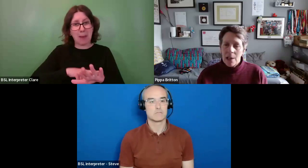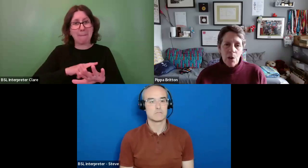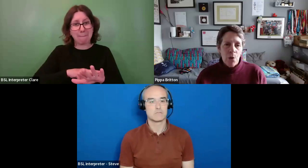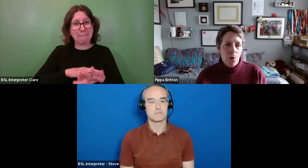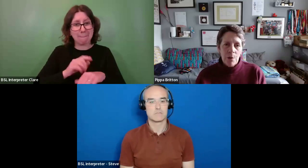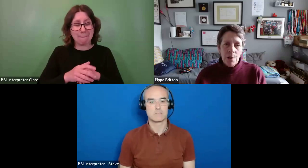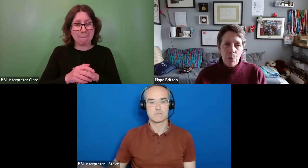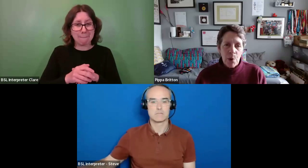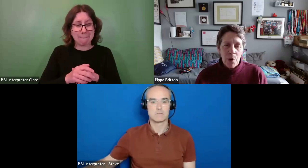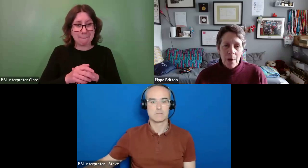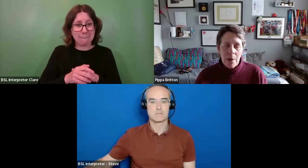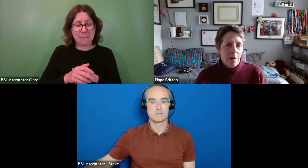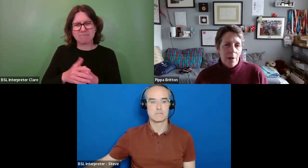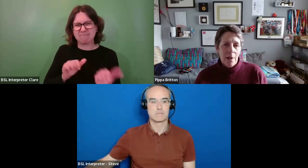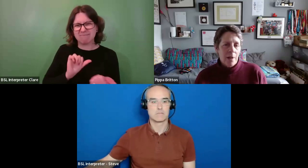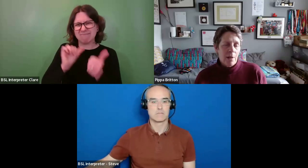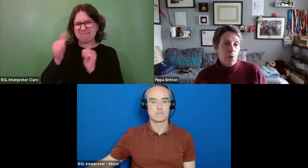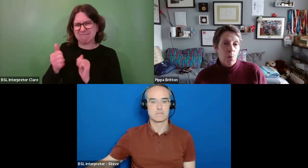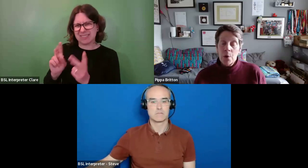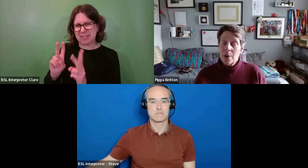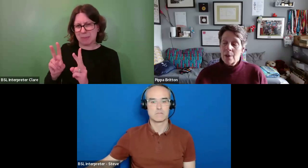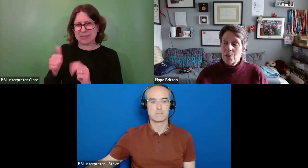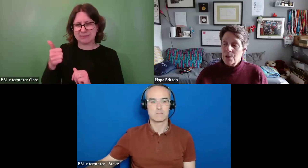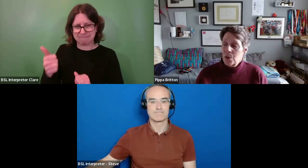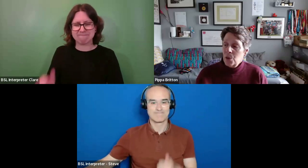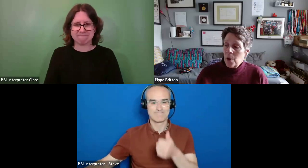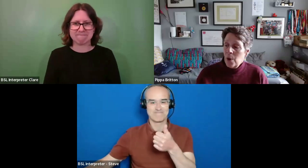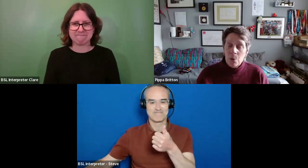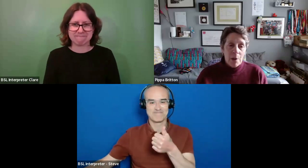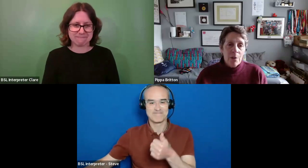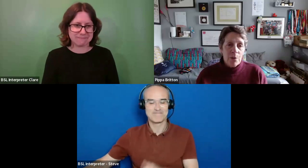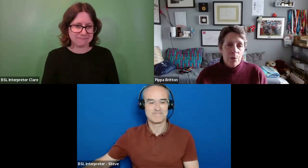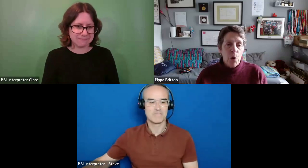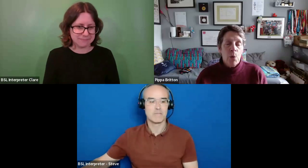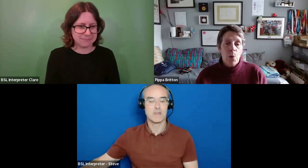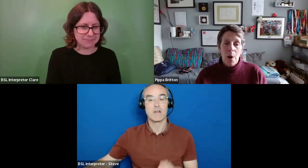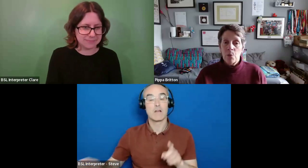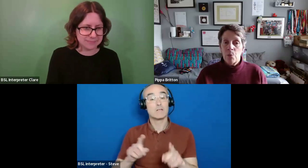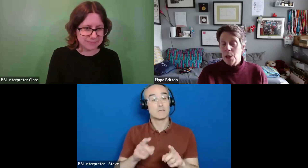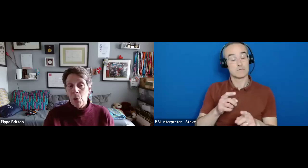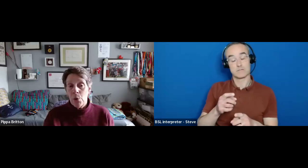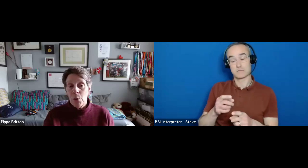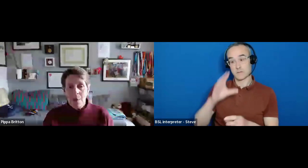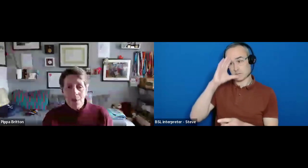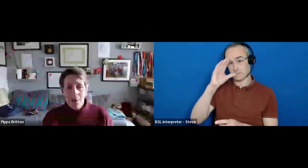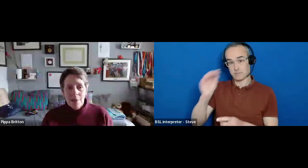telling your current employer if you're working, that you are applying for a role or have been appointed,